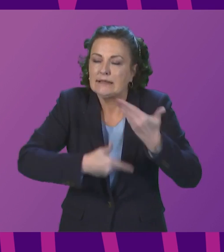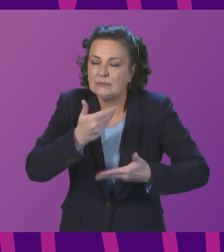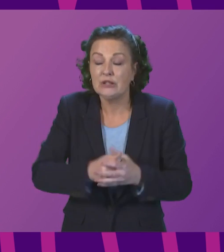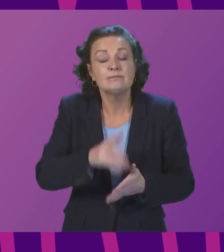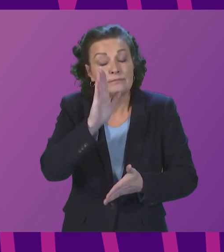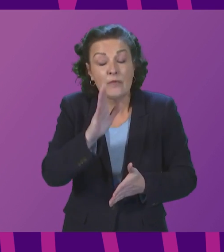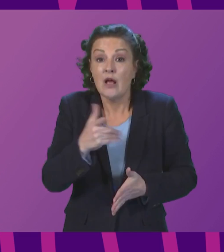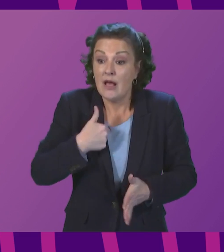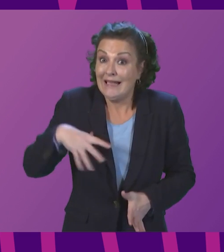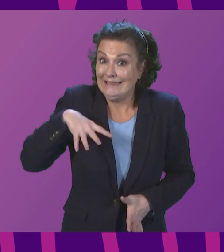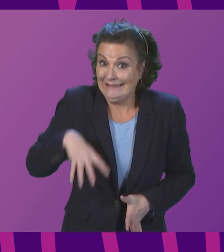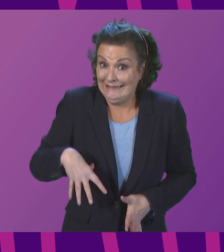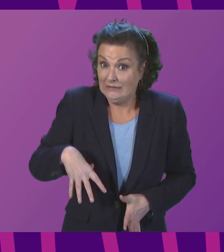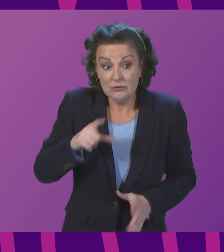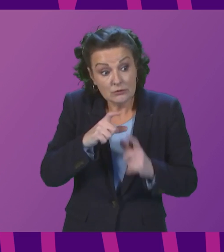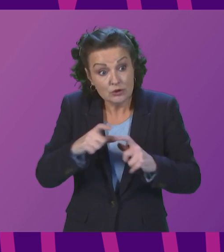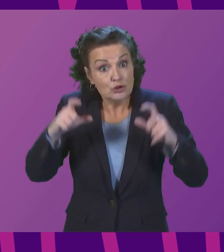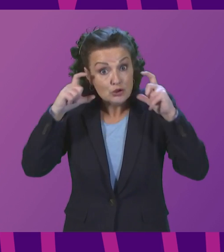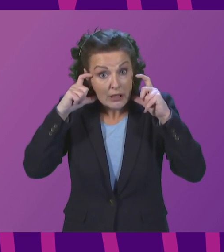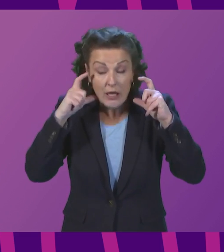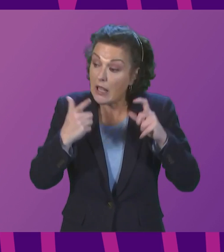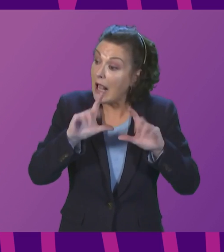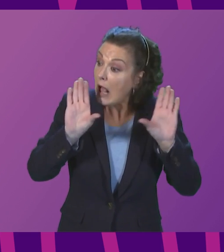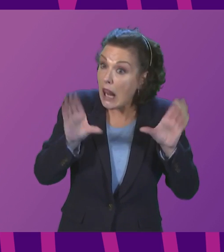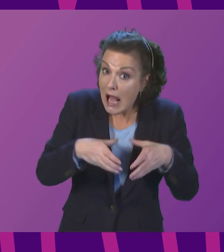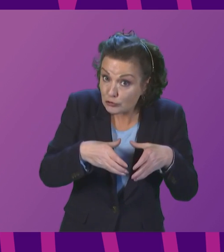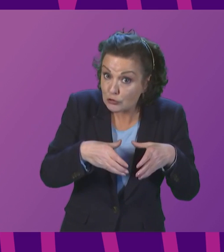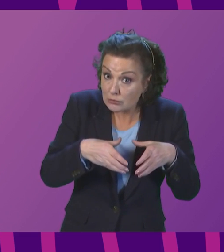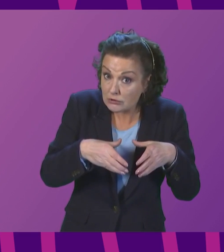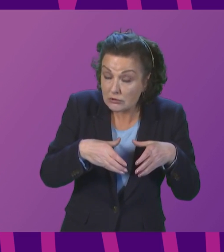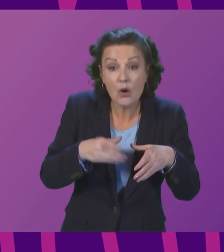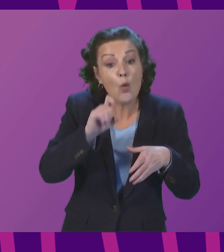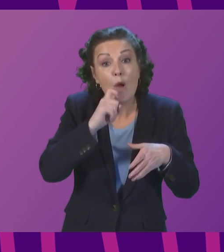The requirement to wear face coverings in classrooms will be removed from the end of